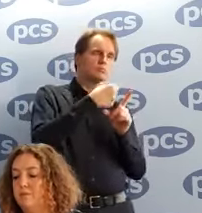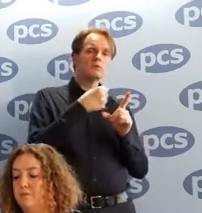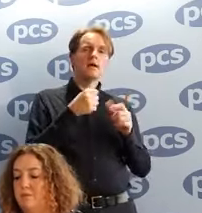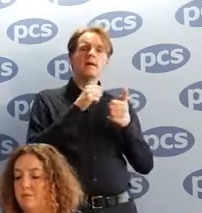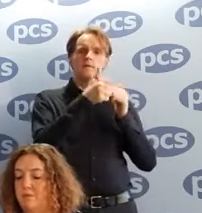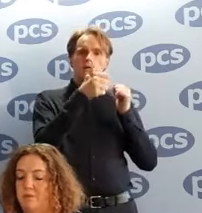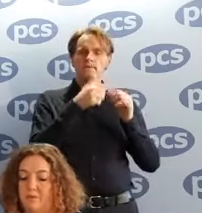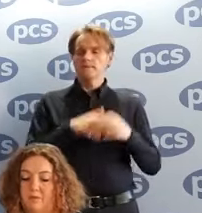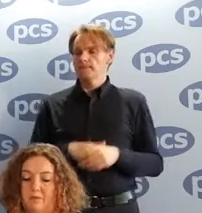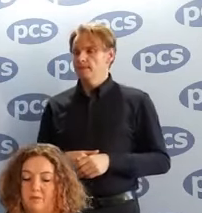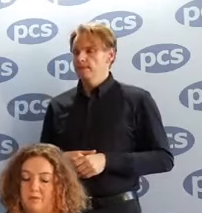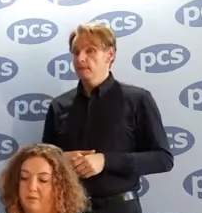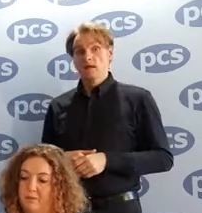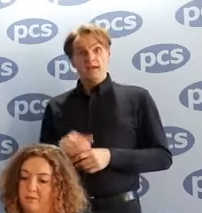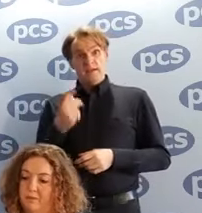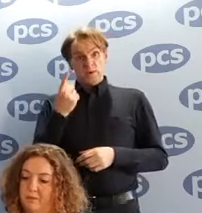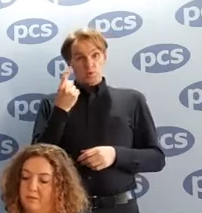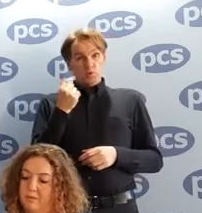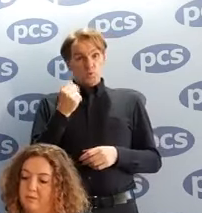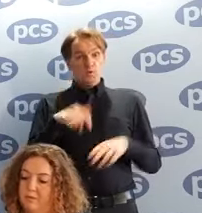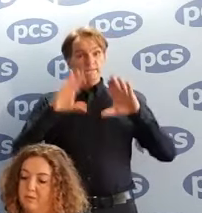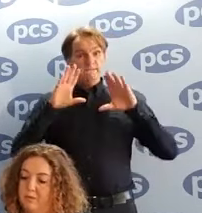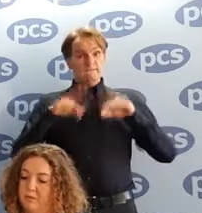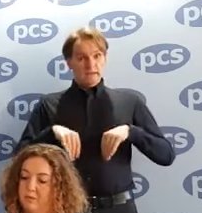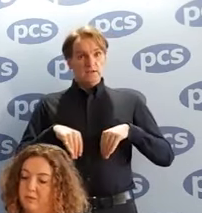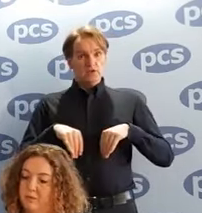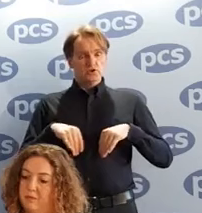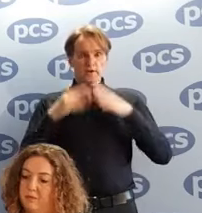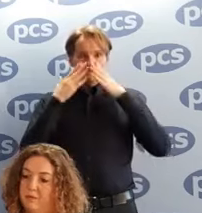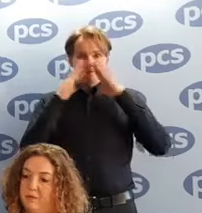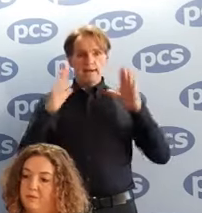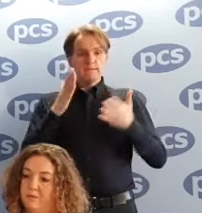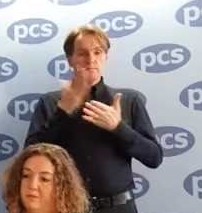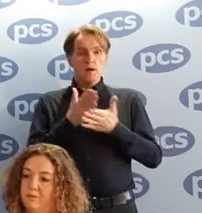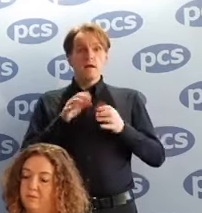towards the end of our time for this Facebook live event I'm just going to